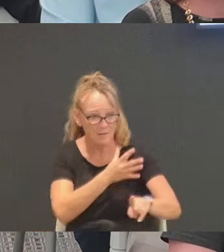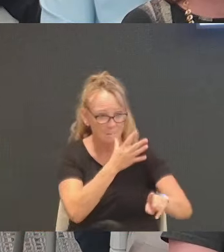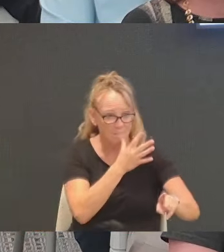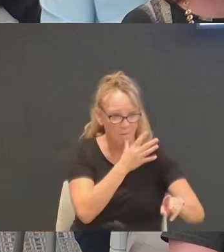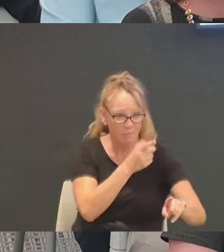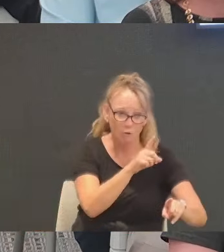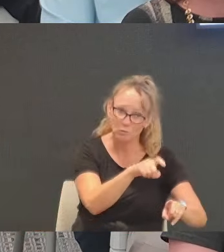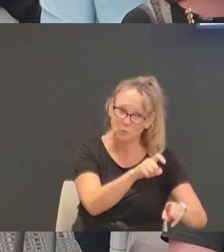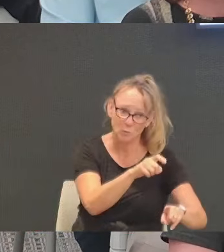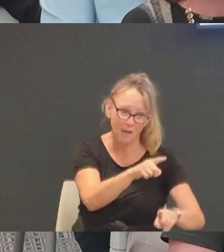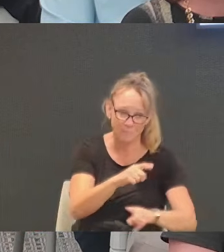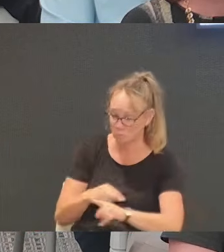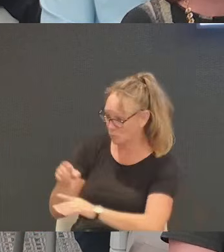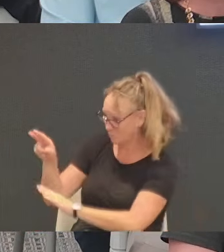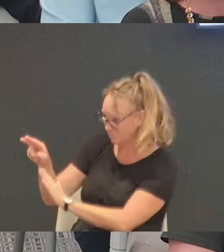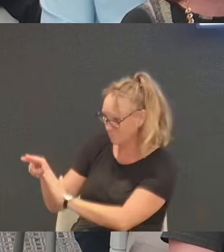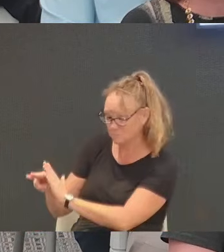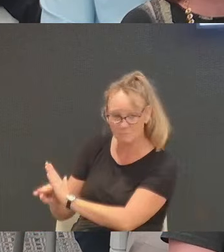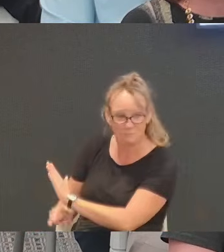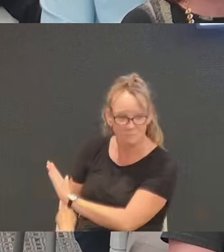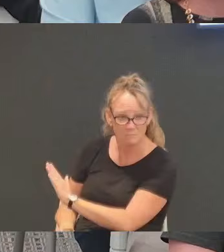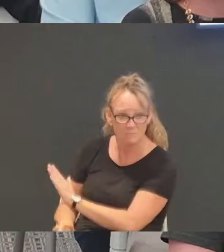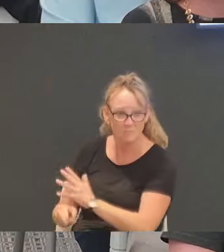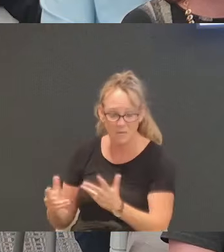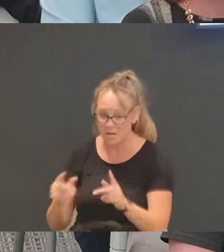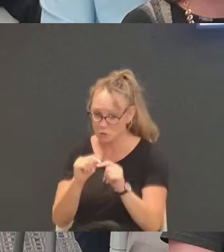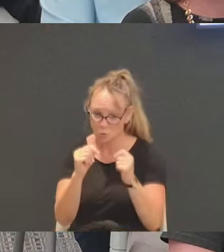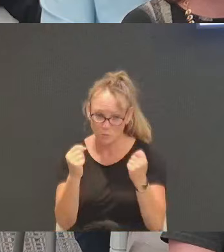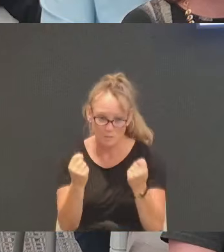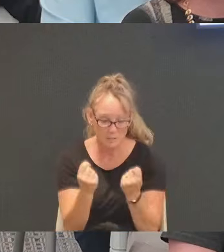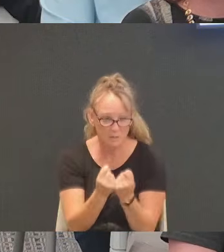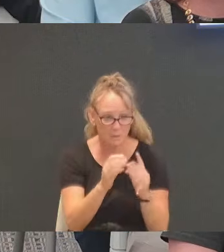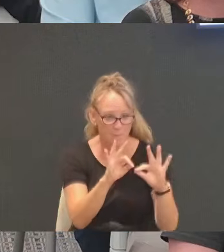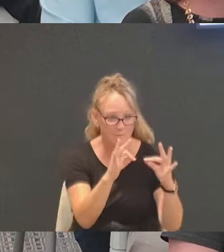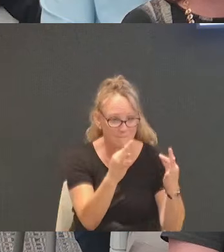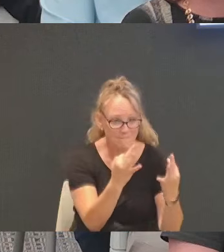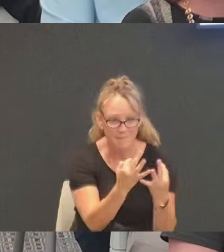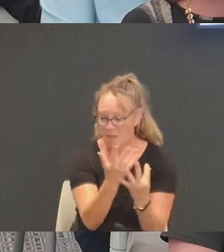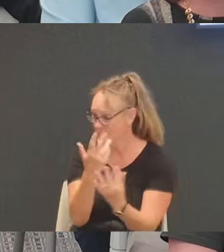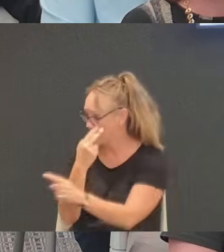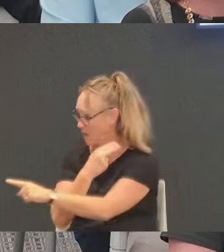child. We teamed up with the family, hospital, and community to make this the best last year of